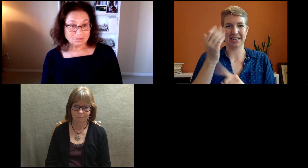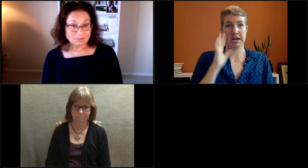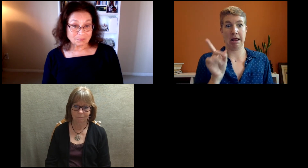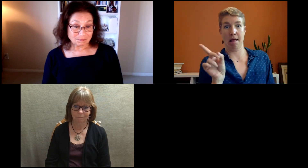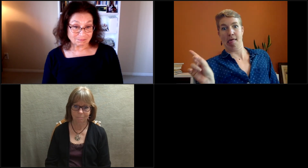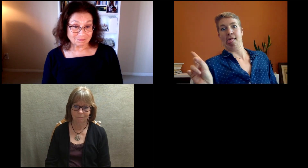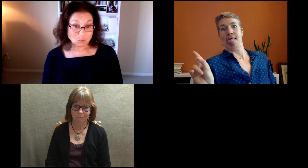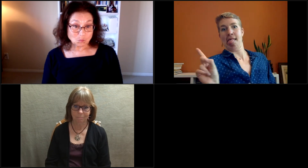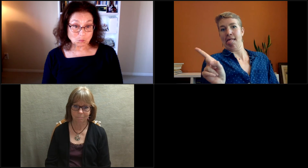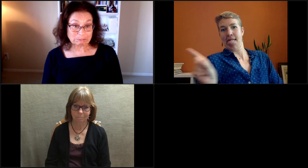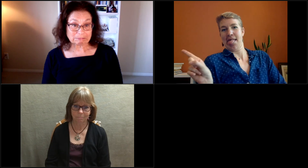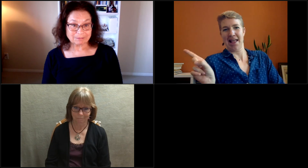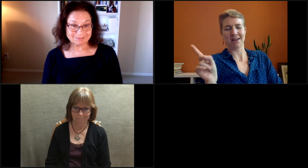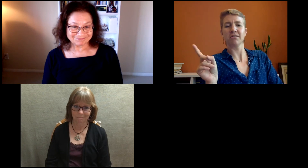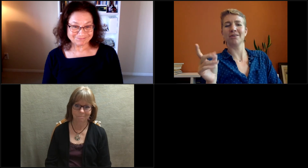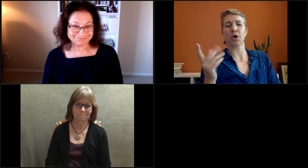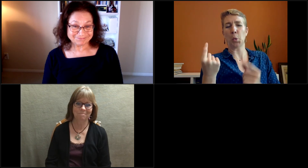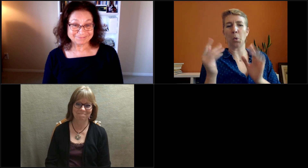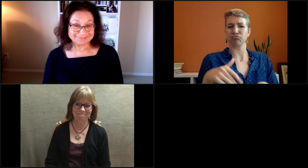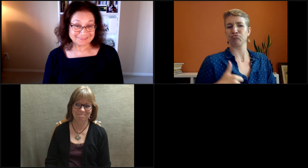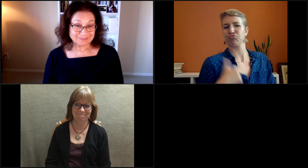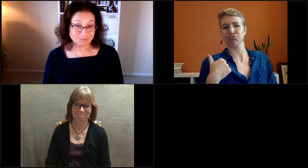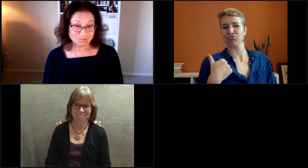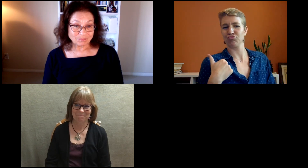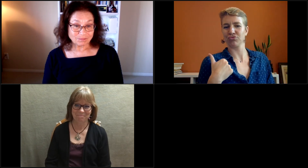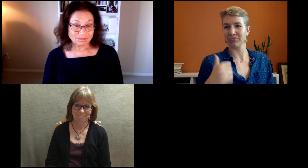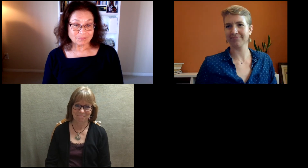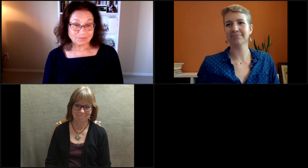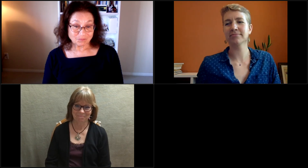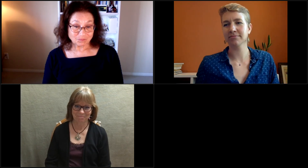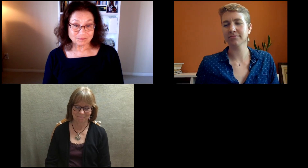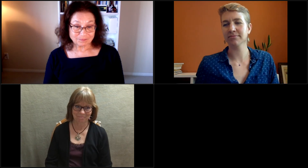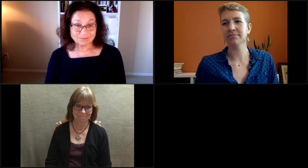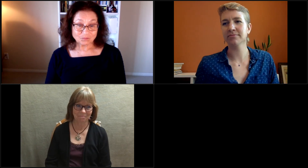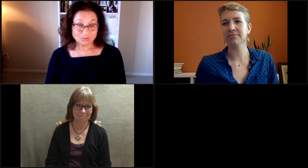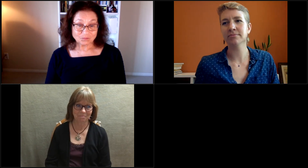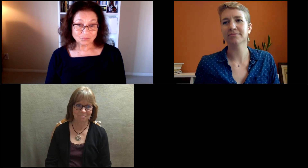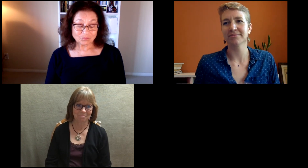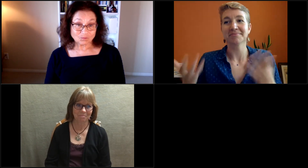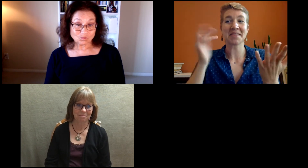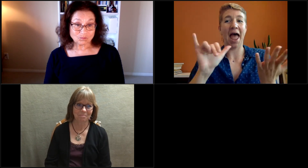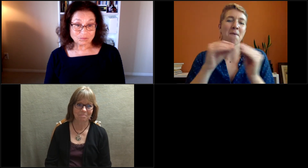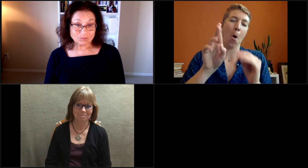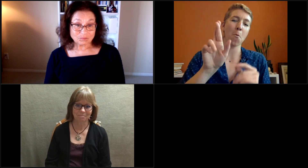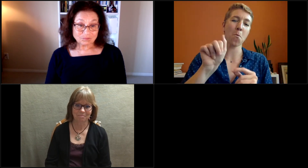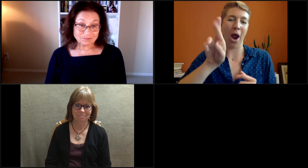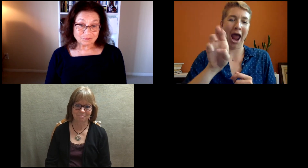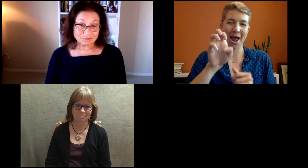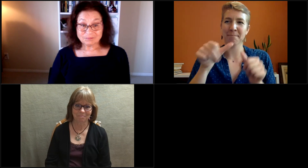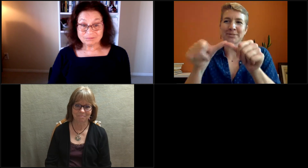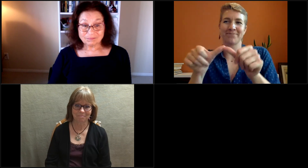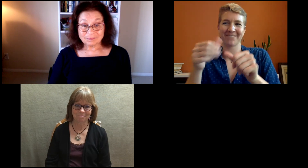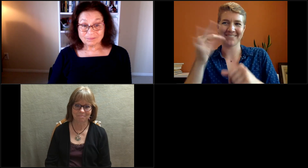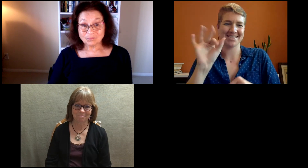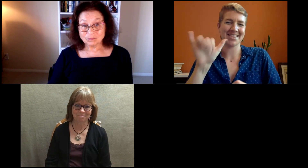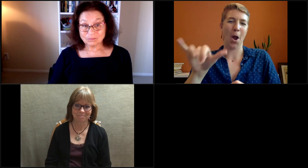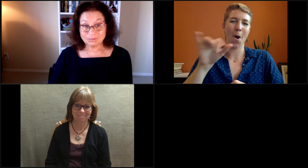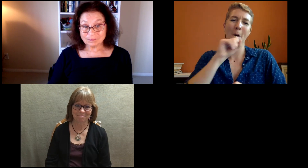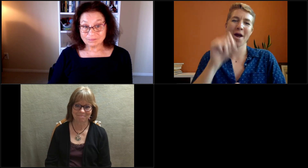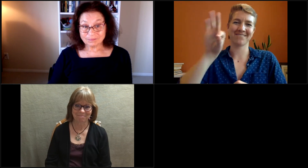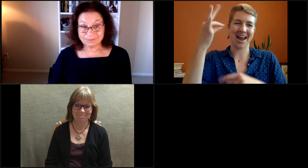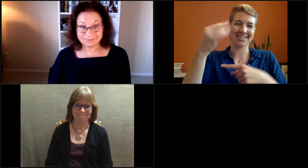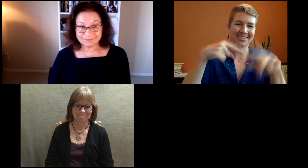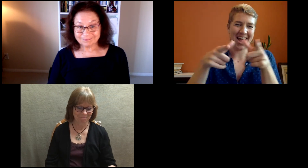In that situation, obviously, an ordinary index would be physically awkward, so the signer pointed at the thumb at the person next to her.